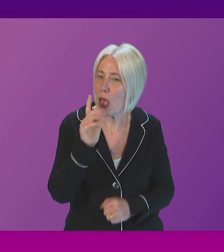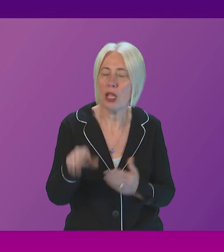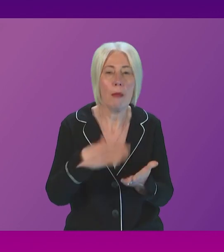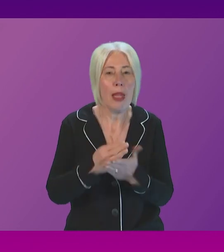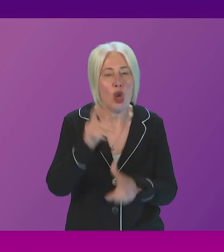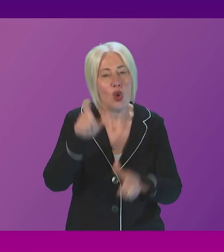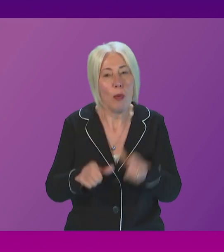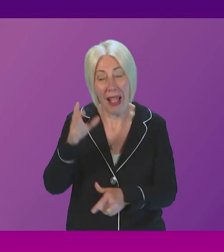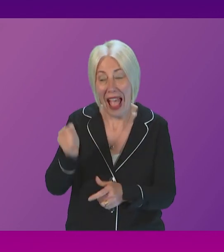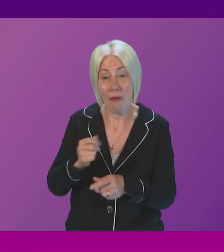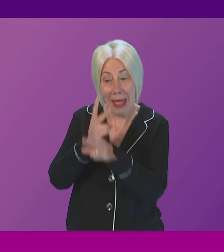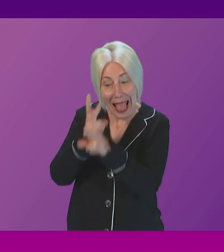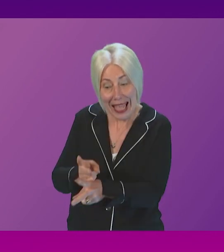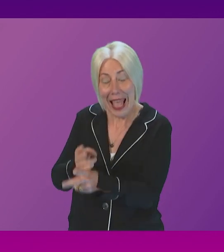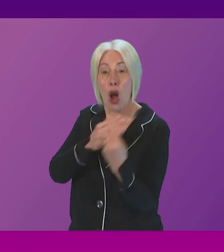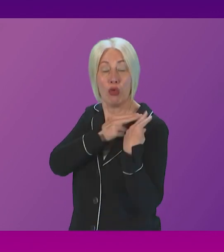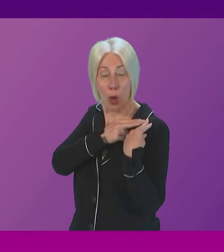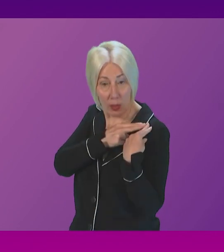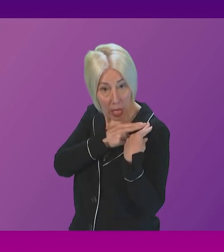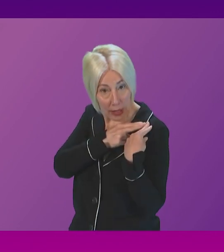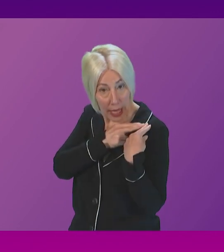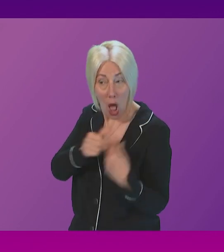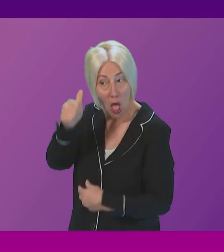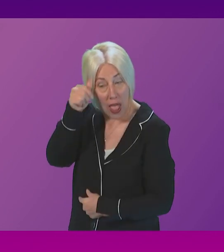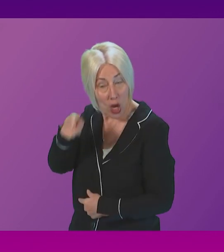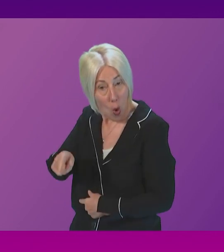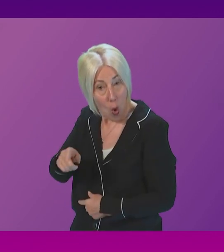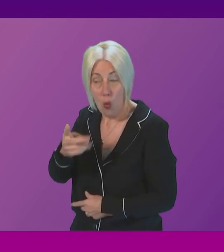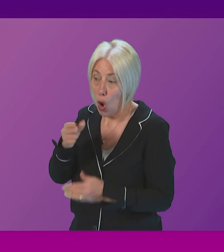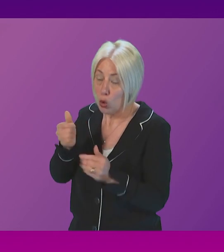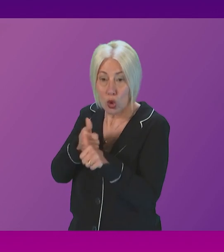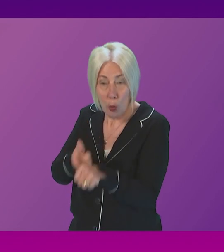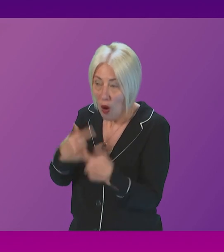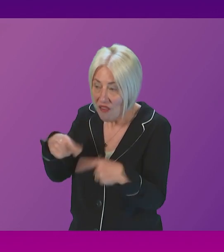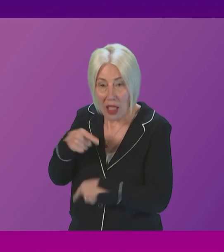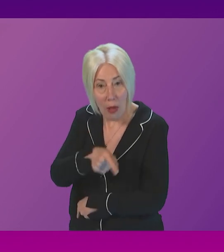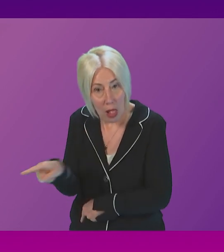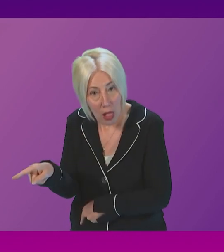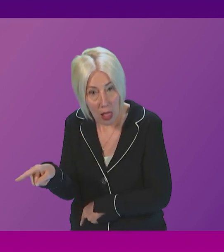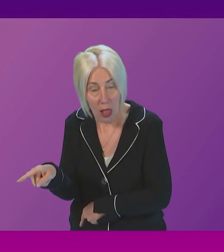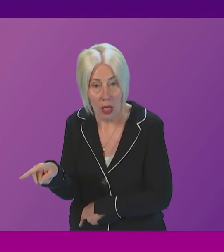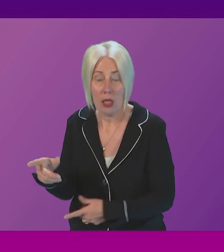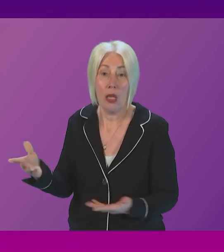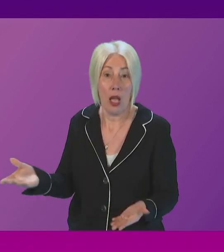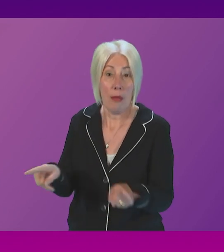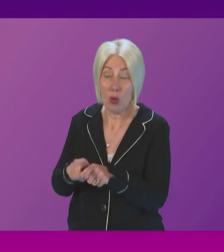with caring responsibilities know what support exists for them and for which they are eligible.